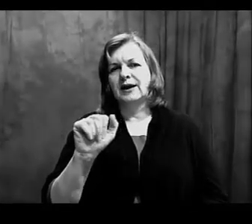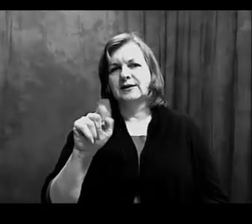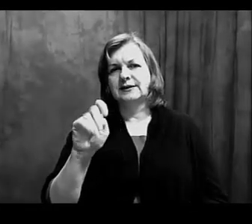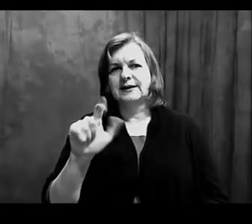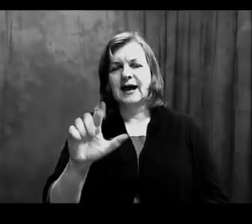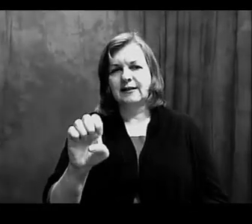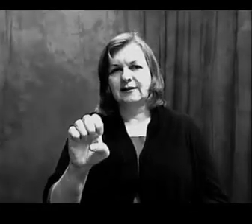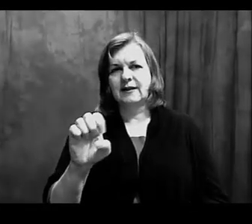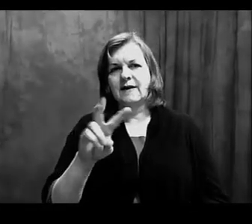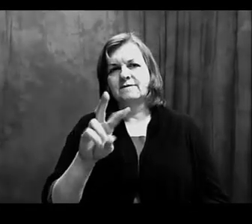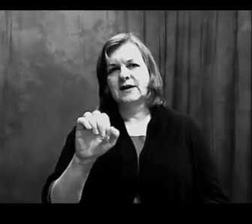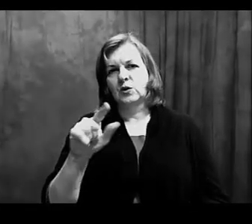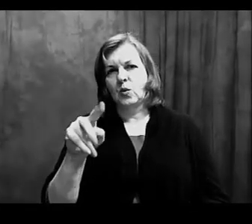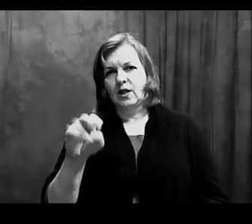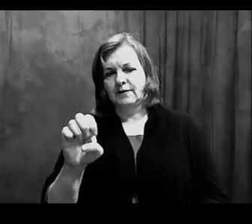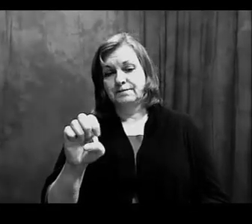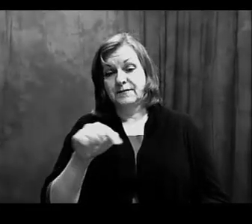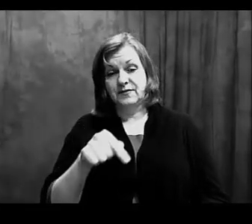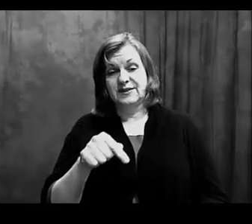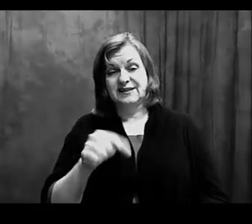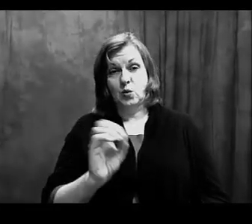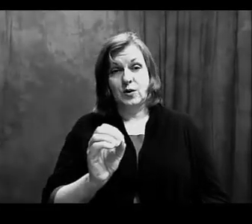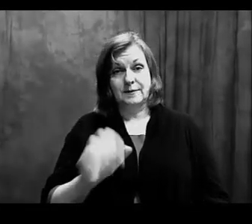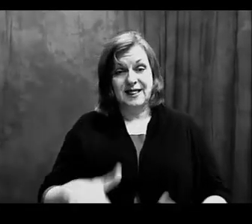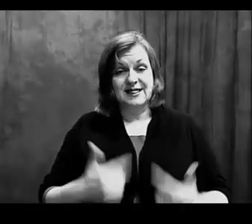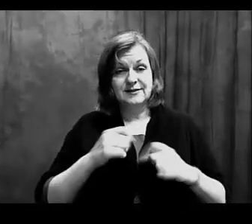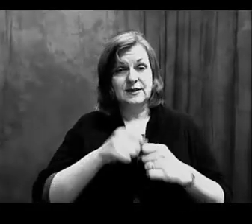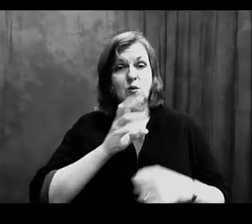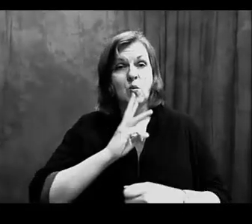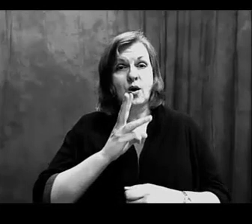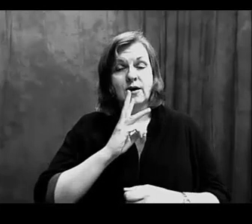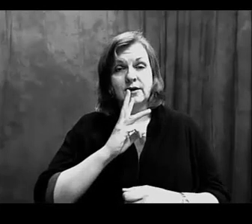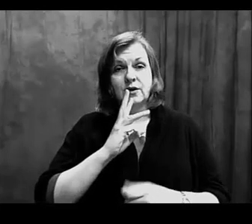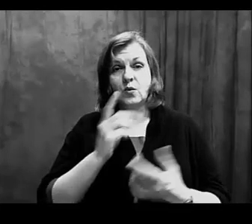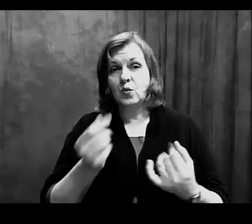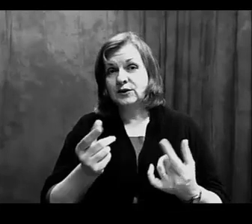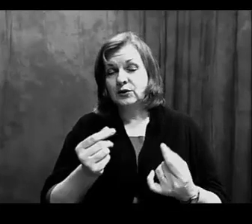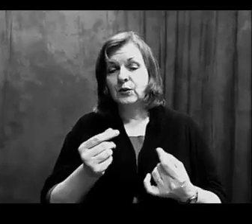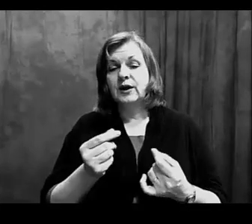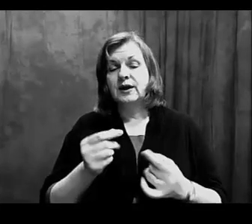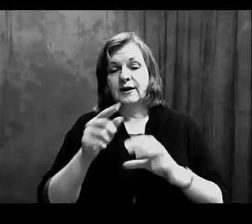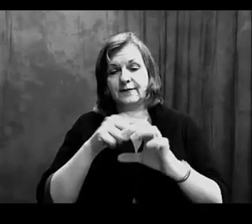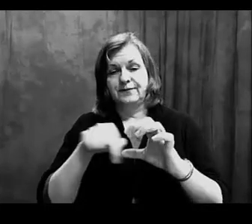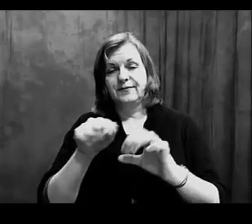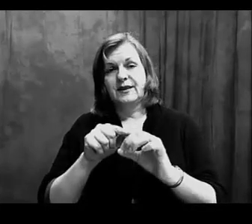but it has something known as a contractile vacuole -- its an aquatic organism